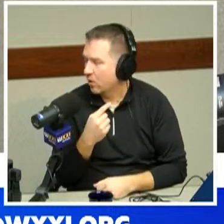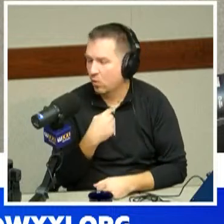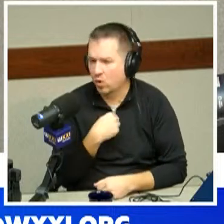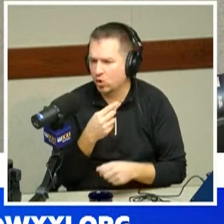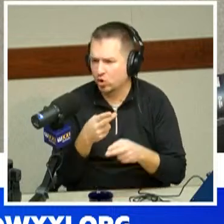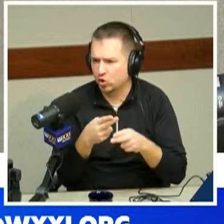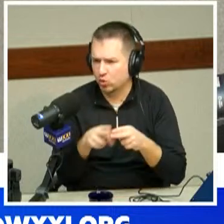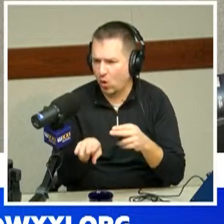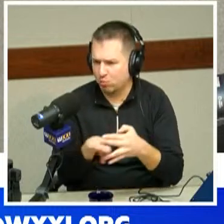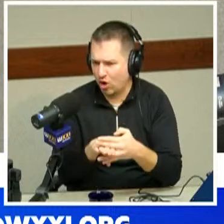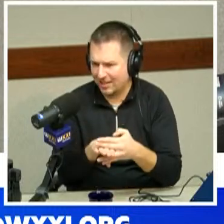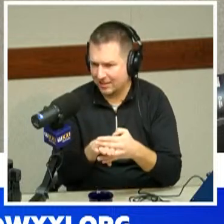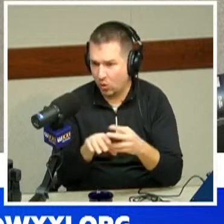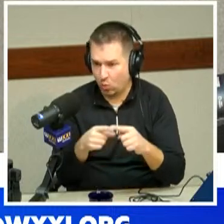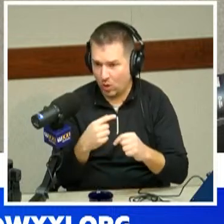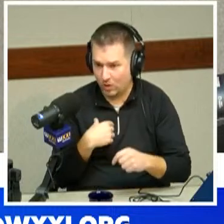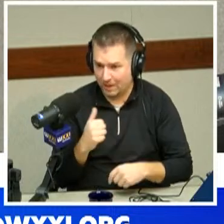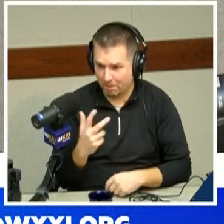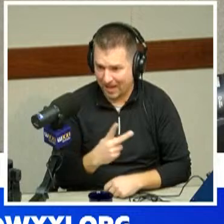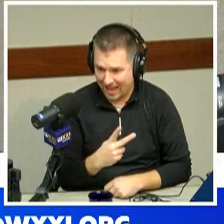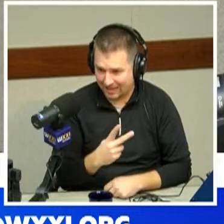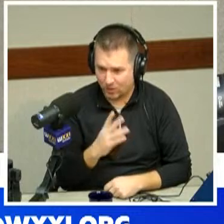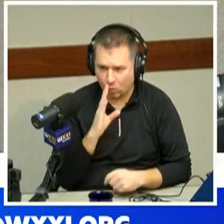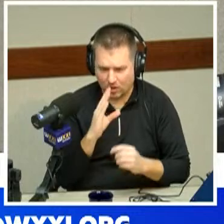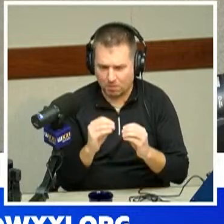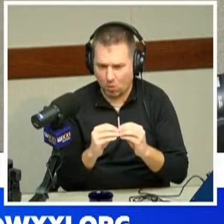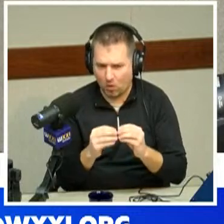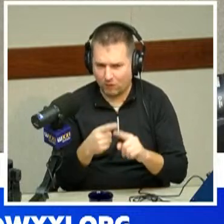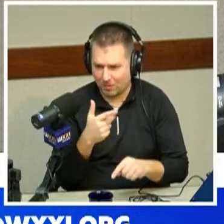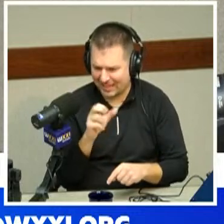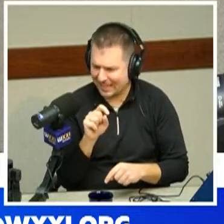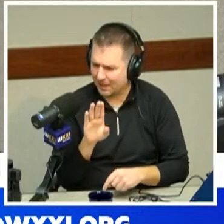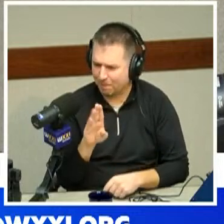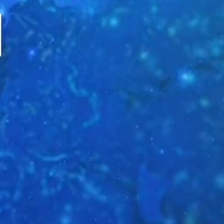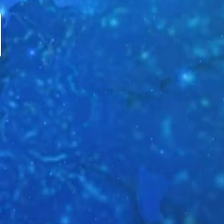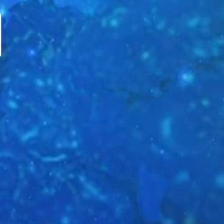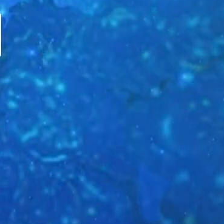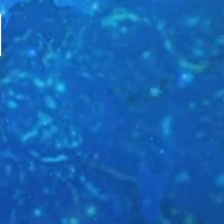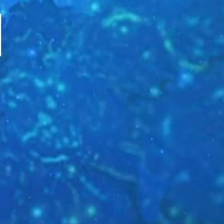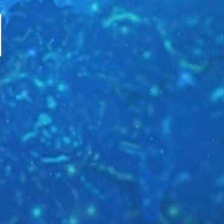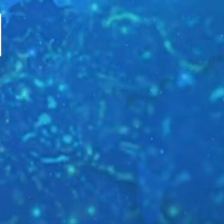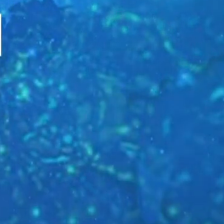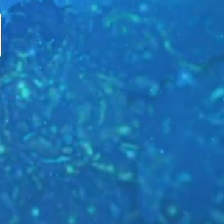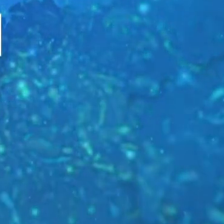short break when we come back we'll have more from our guests we'll be right back support for your